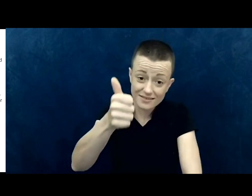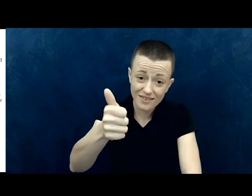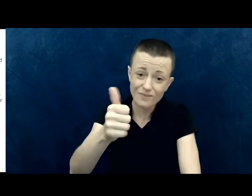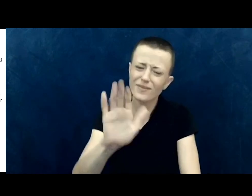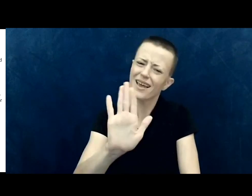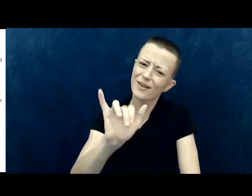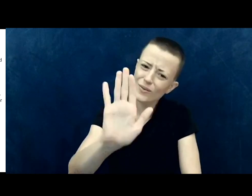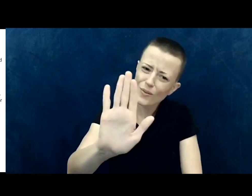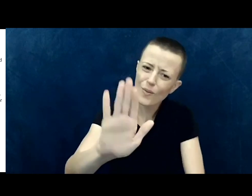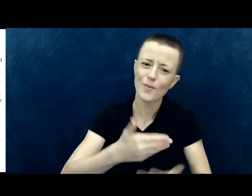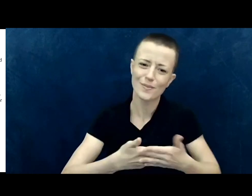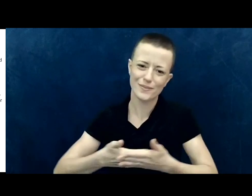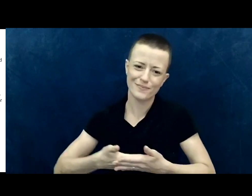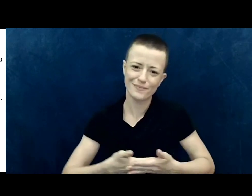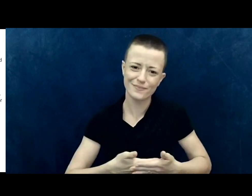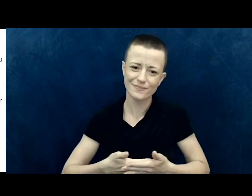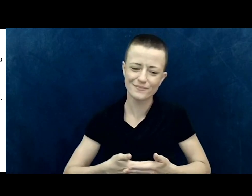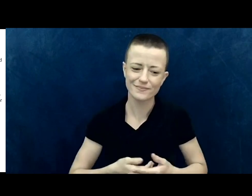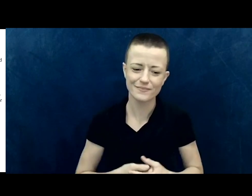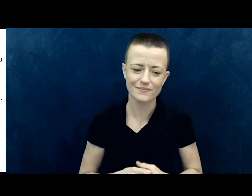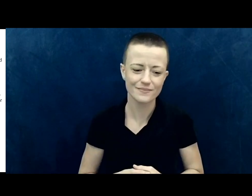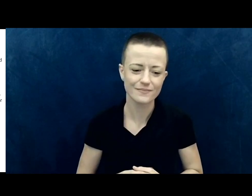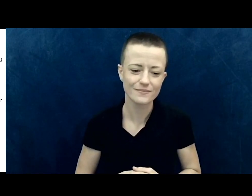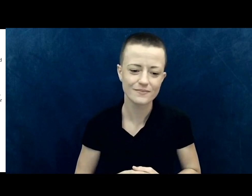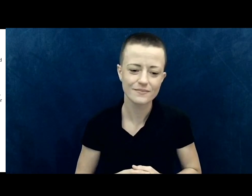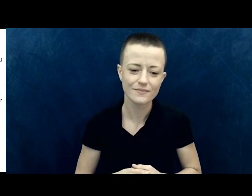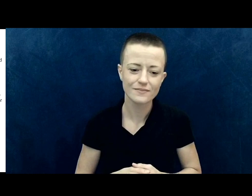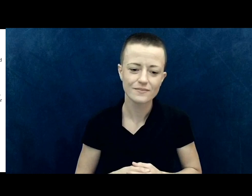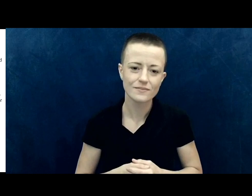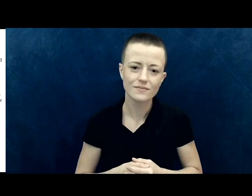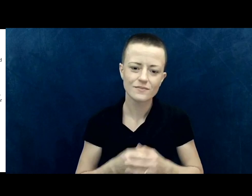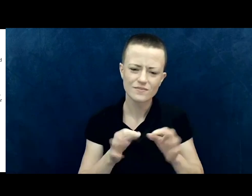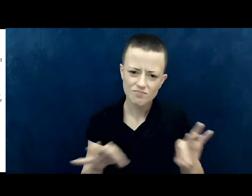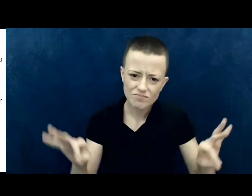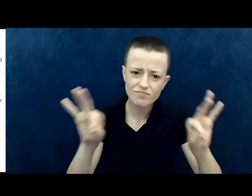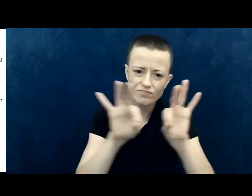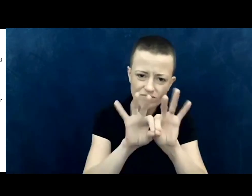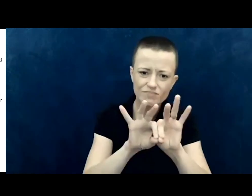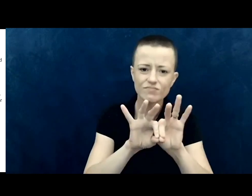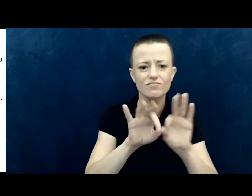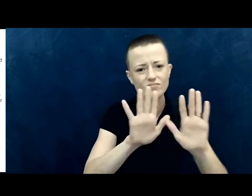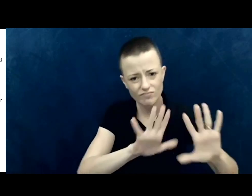Canada monitors this at the federal level with input from all the provinces and territories.